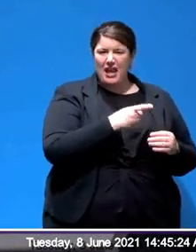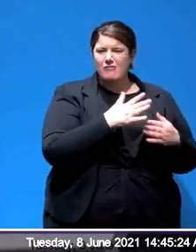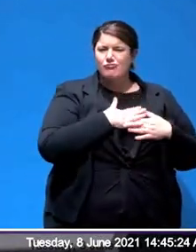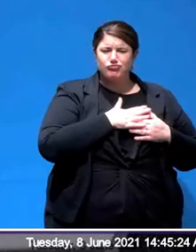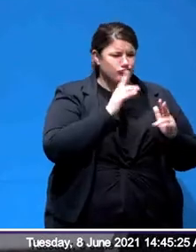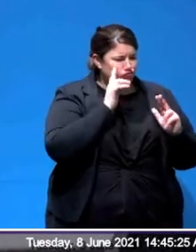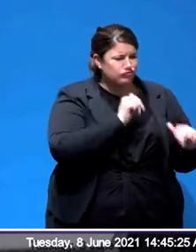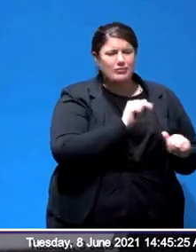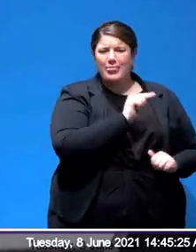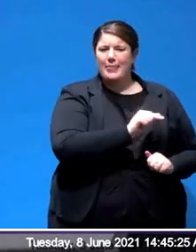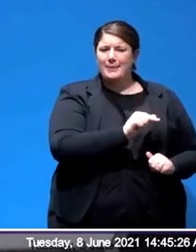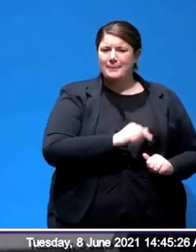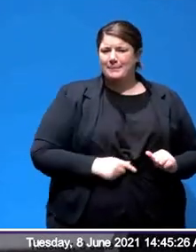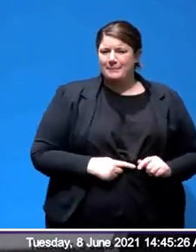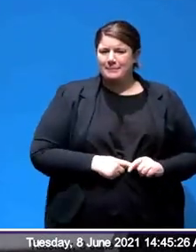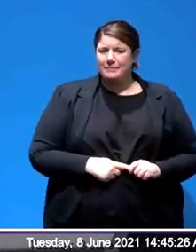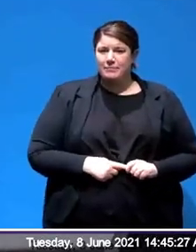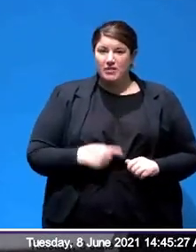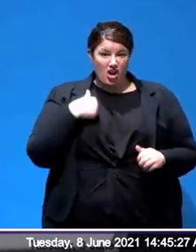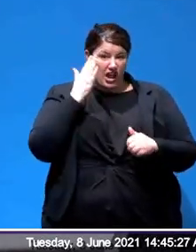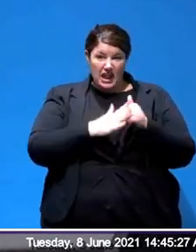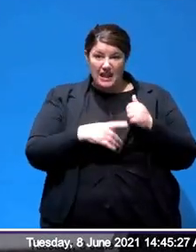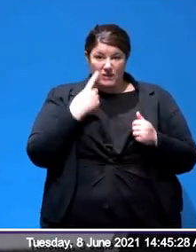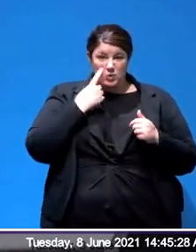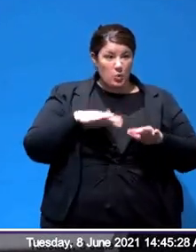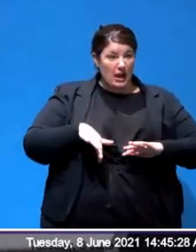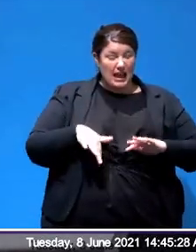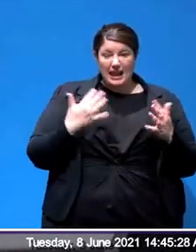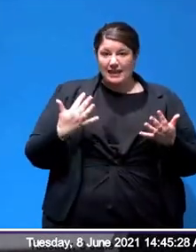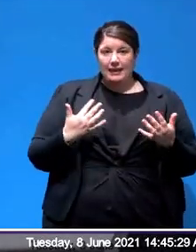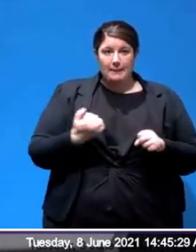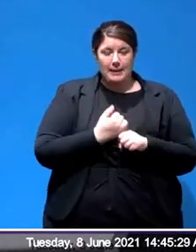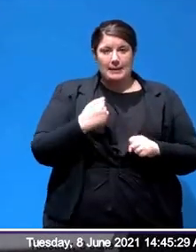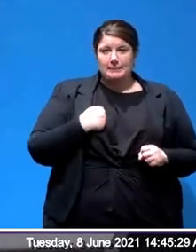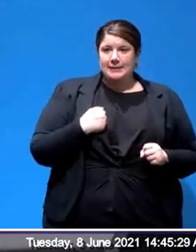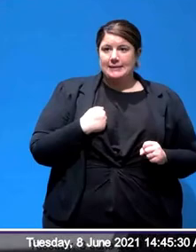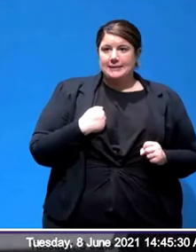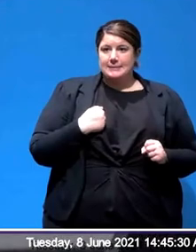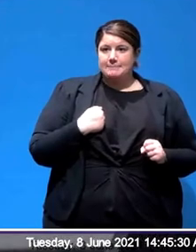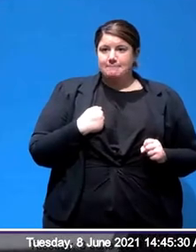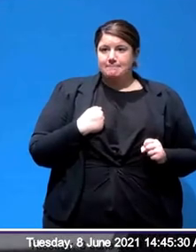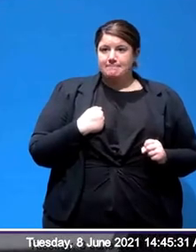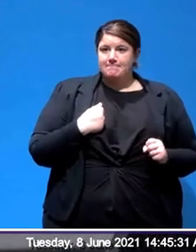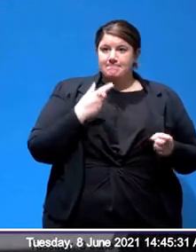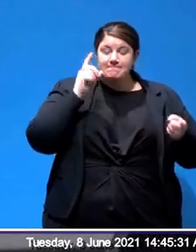I didn't see anything that would cause me concern.